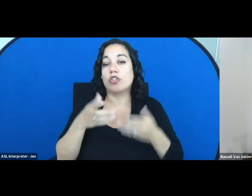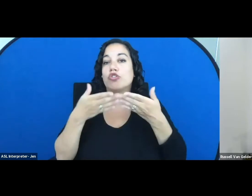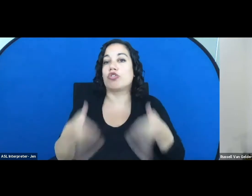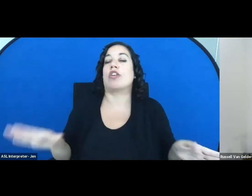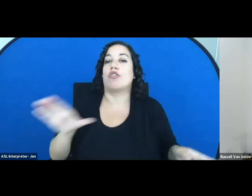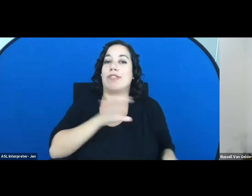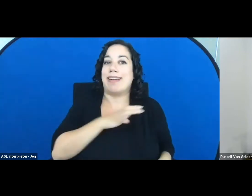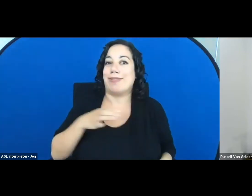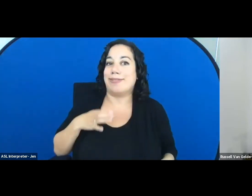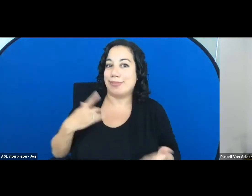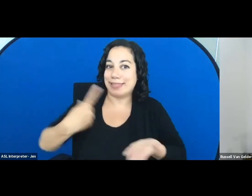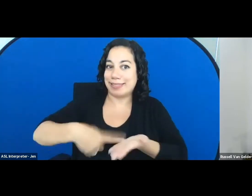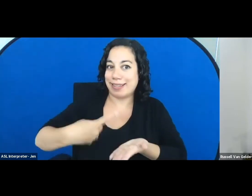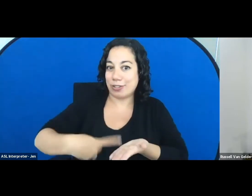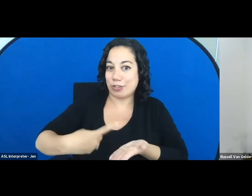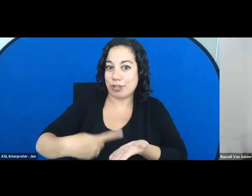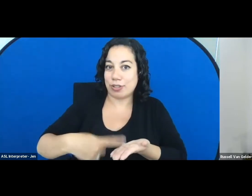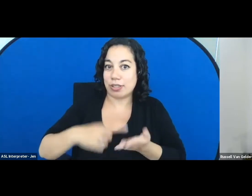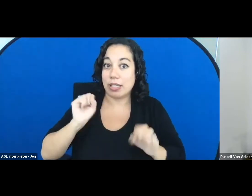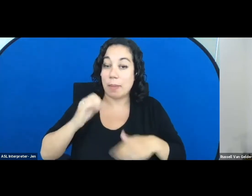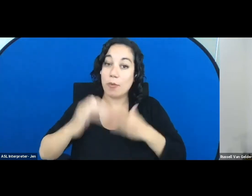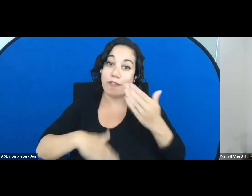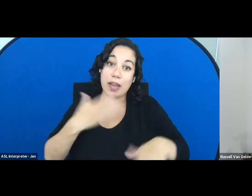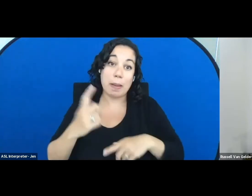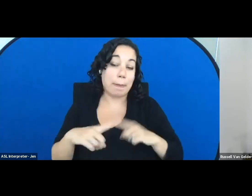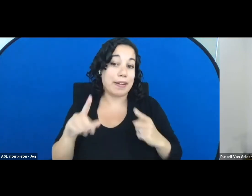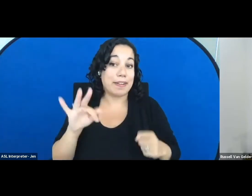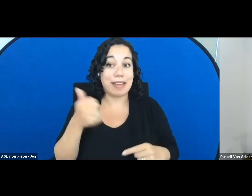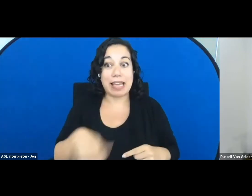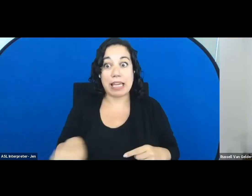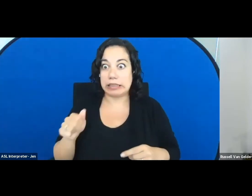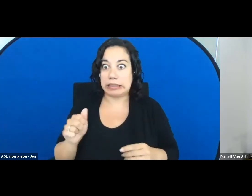could just move ahead. But if there’s any pressing questions... But Russ, one thing